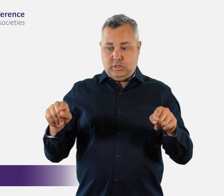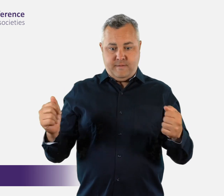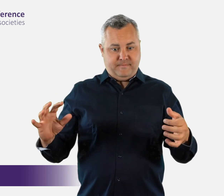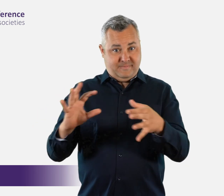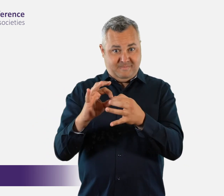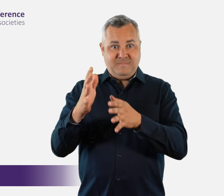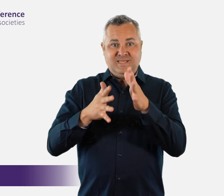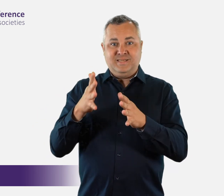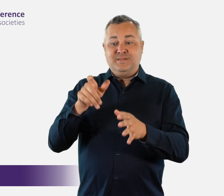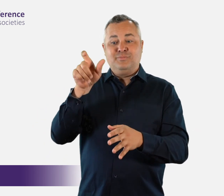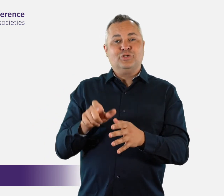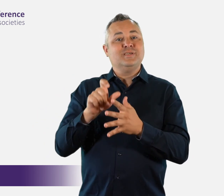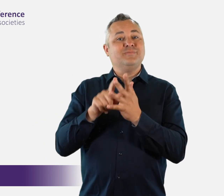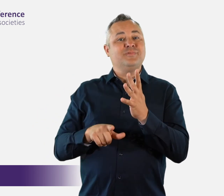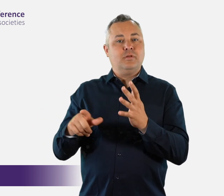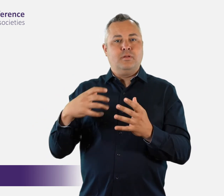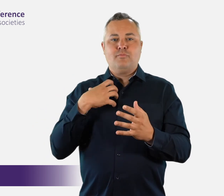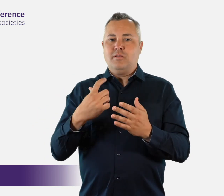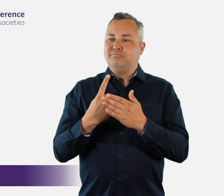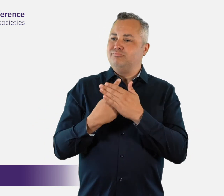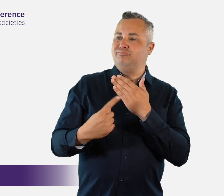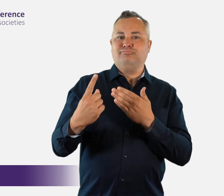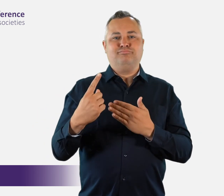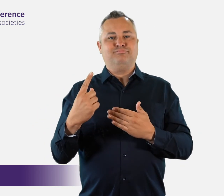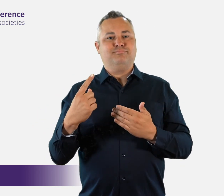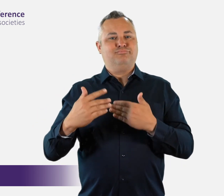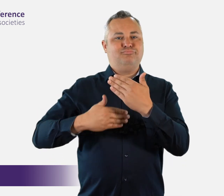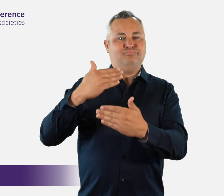which supports the independence of people with disability -